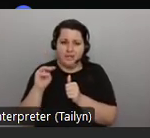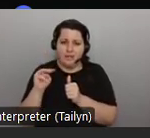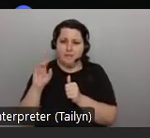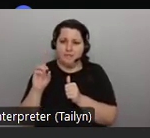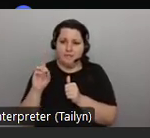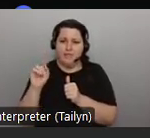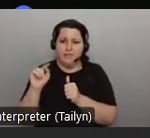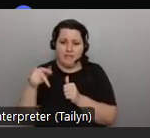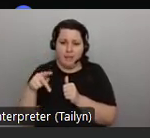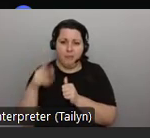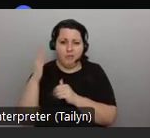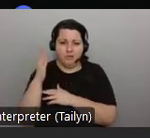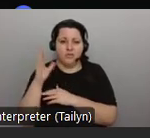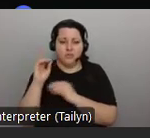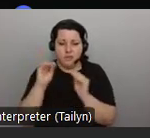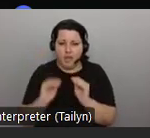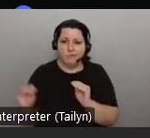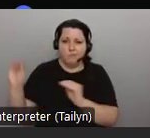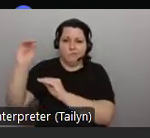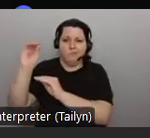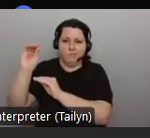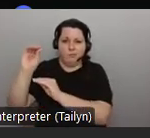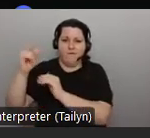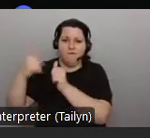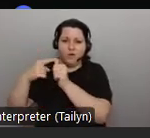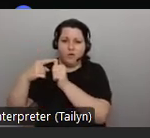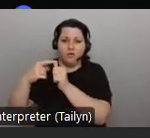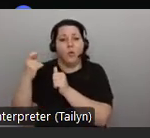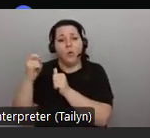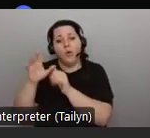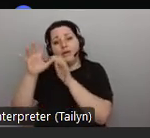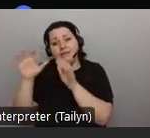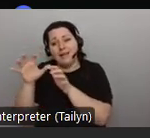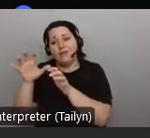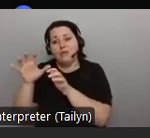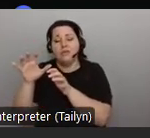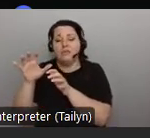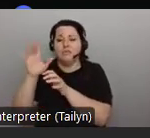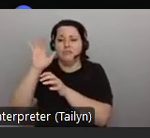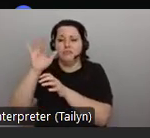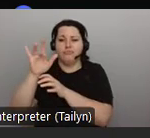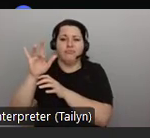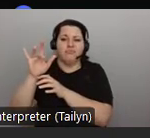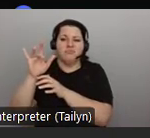better example, it will read in reading order as you add objects. So if I move this above our title here I might